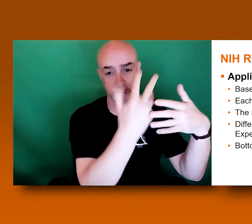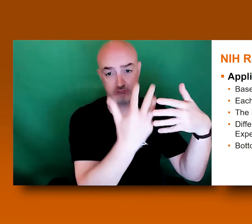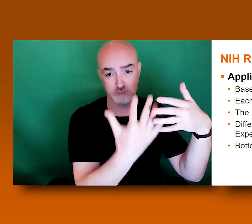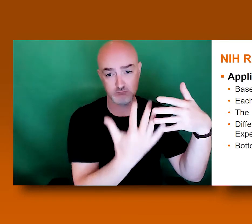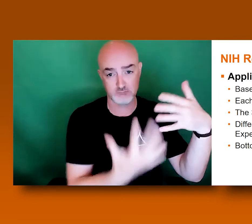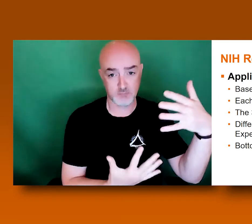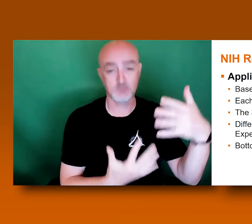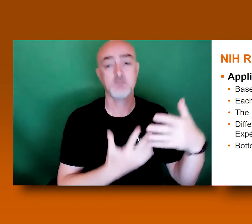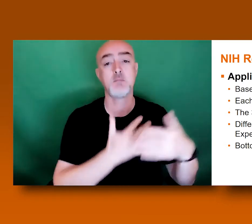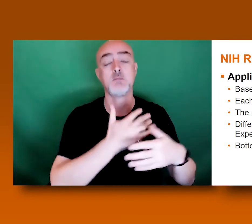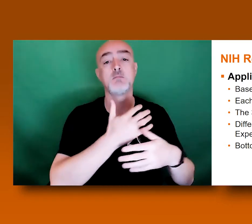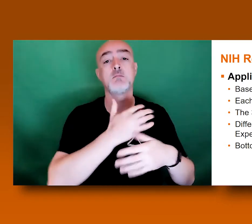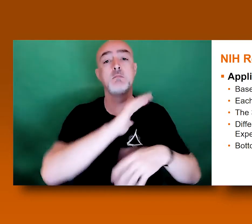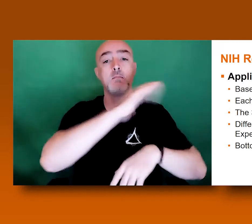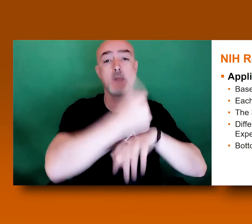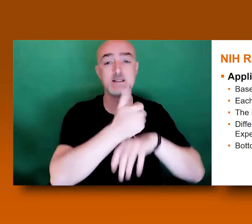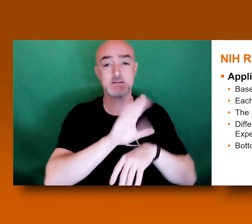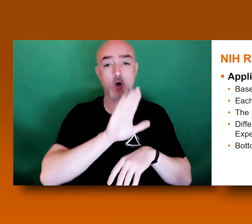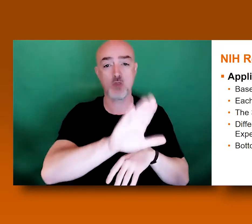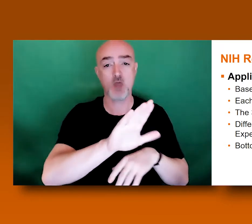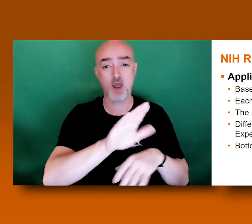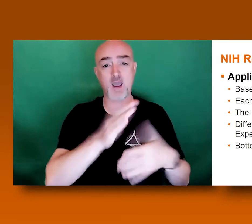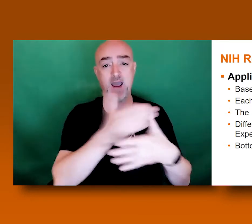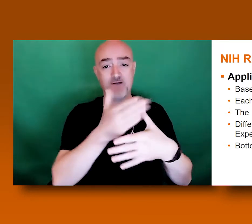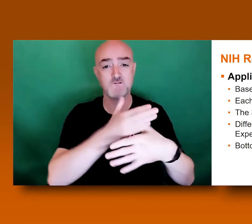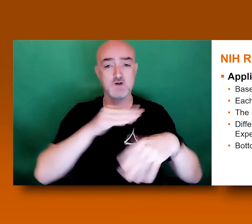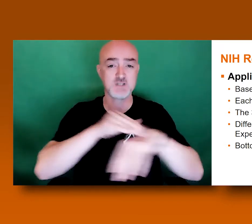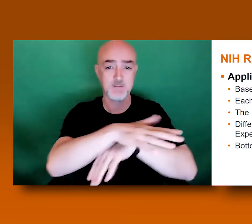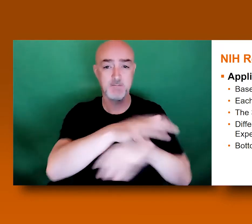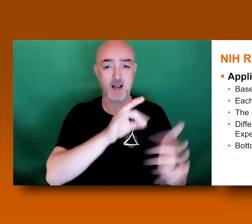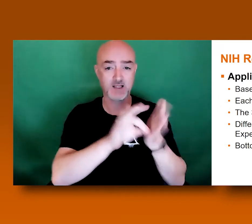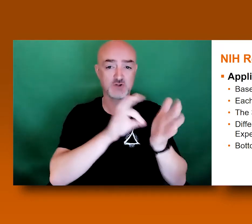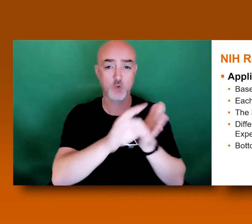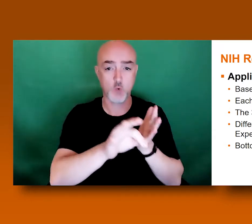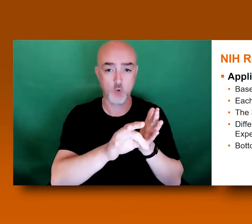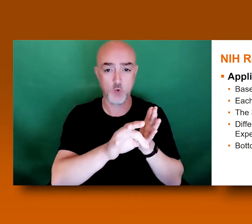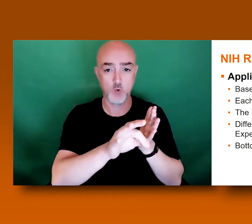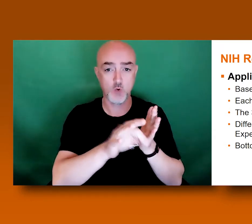the applications are ranked based on their average overall impact score